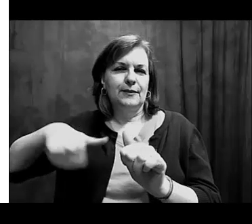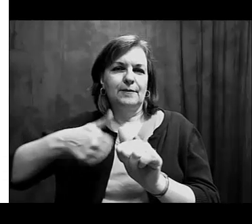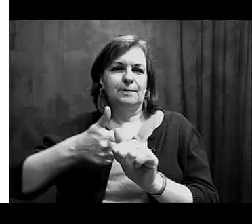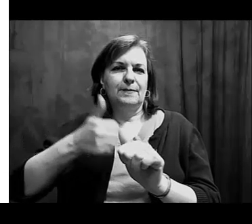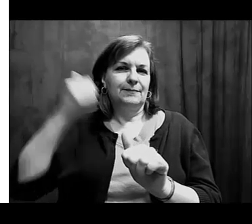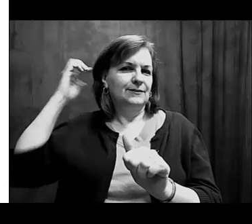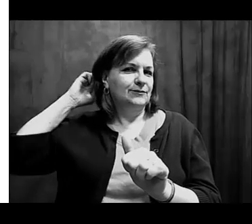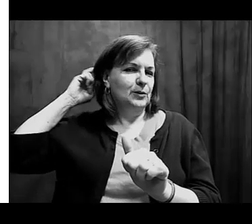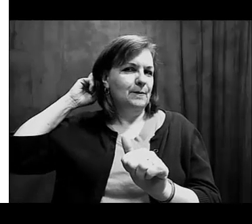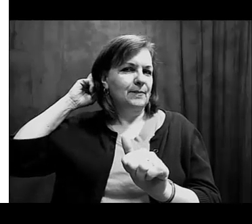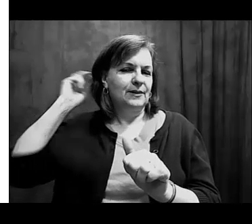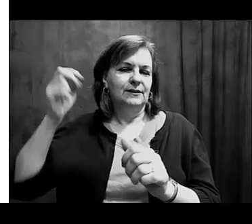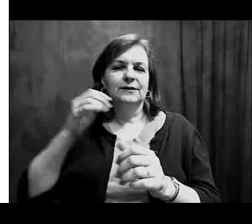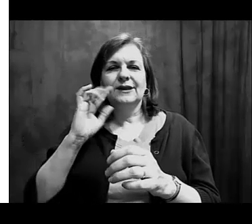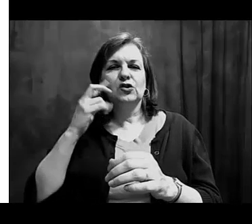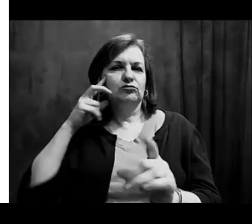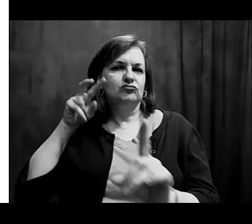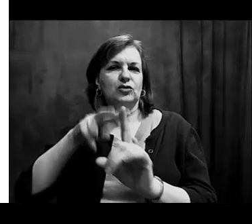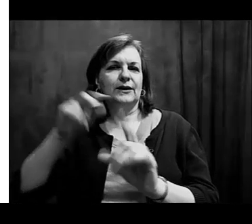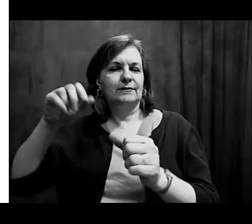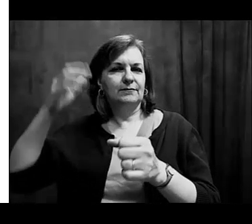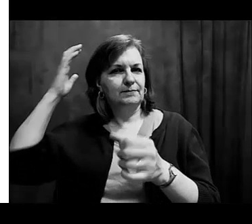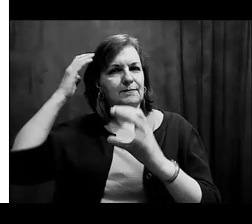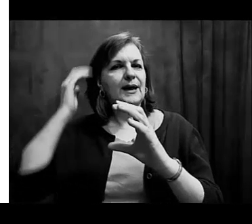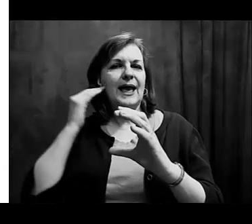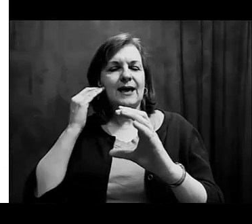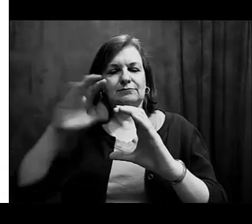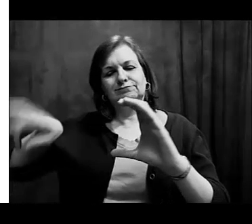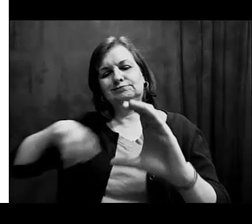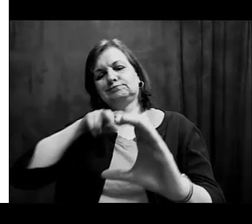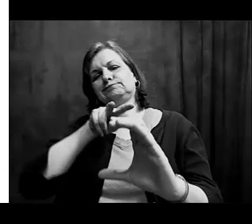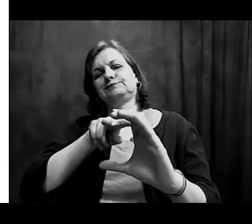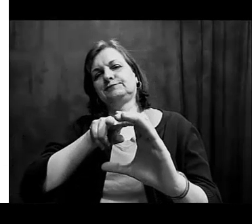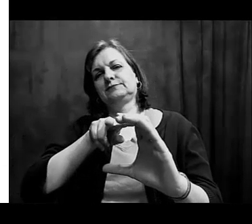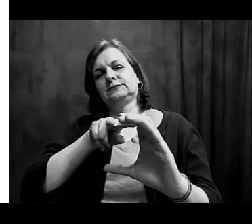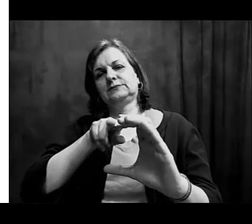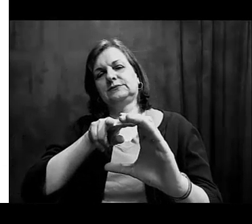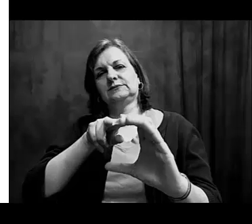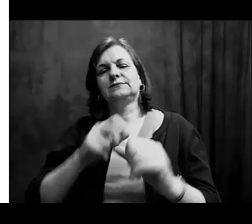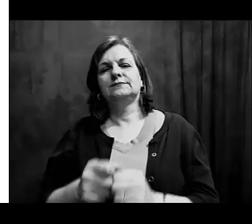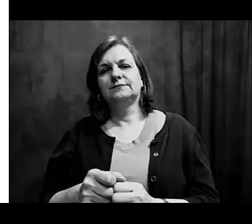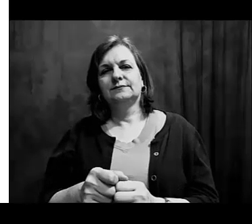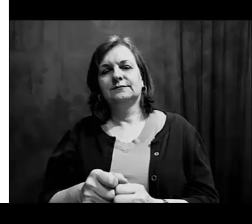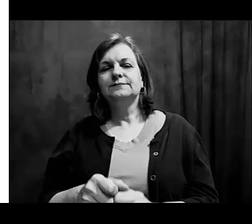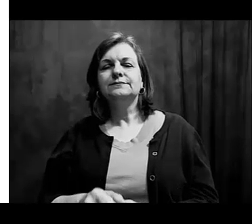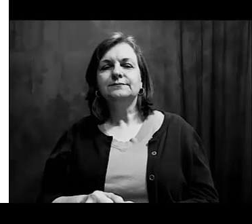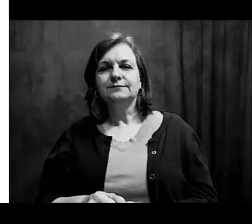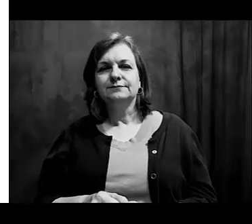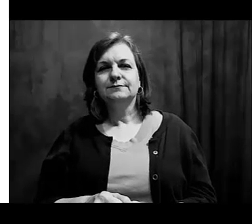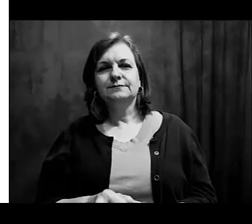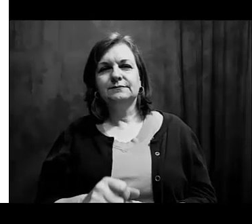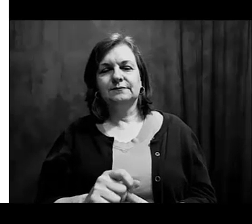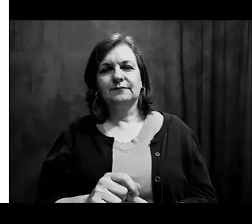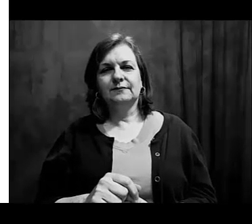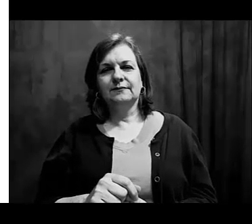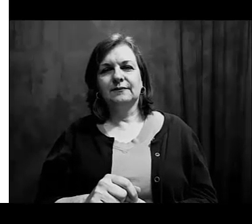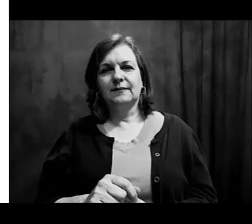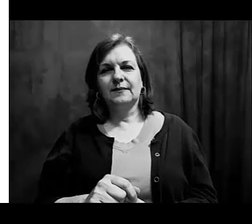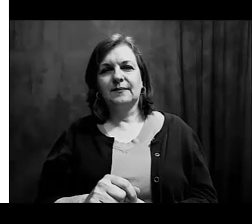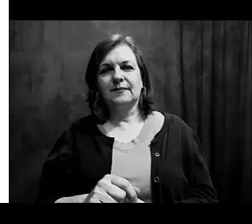so left on the left side laid on the right side [different than our heart diagrams usually!] -- and we look at most of this